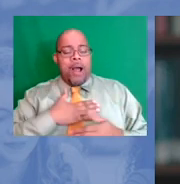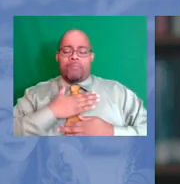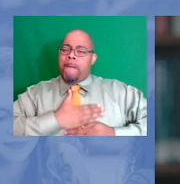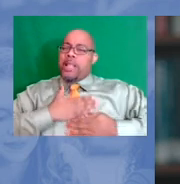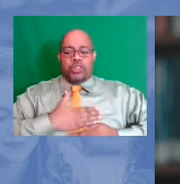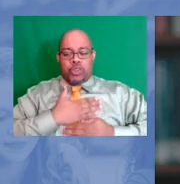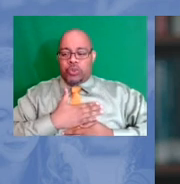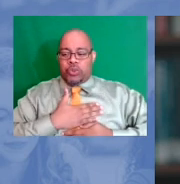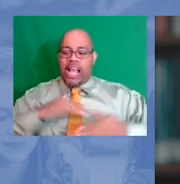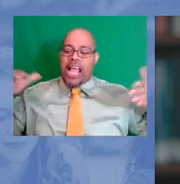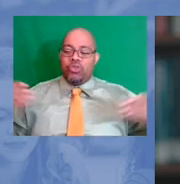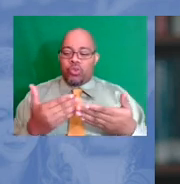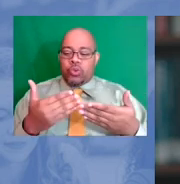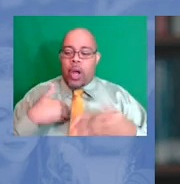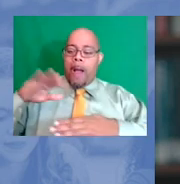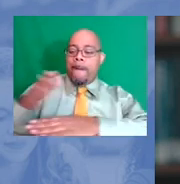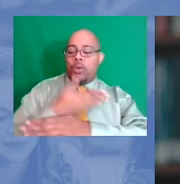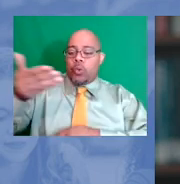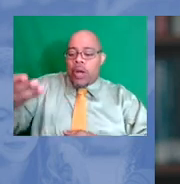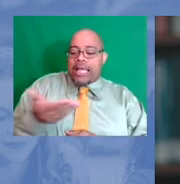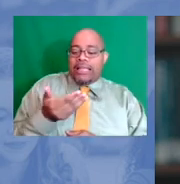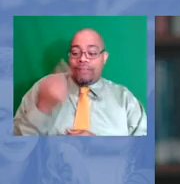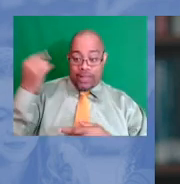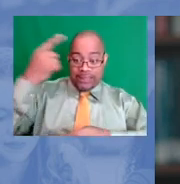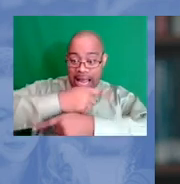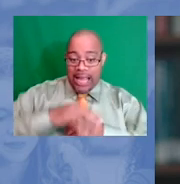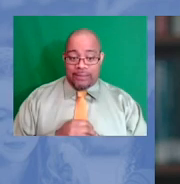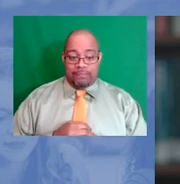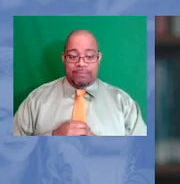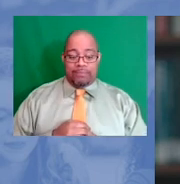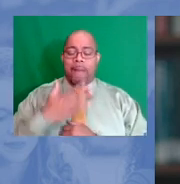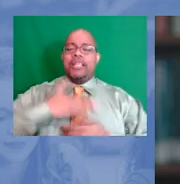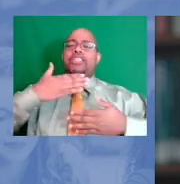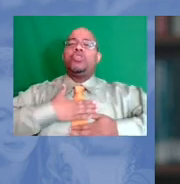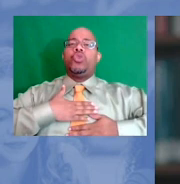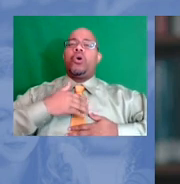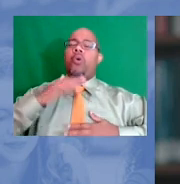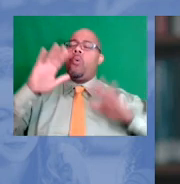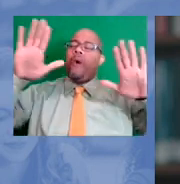MUSICAL GUESTS FOR THE DAY, PLEASE ENJOY A WONDERFUL PERFORMANCE FROM THE ROMA INDEPENDENT